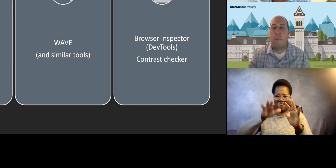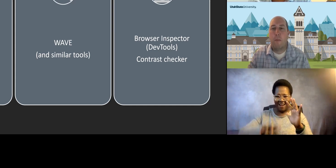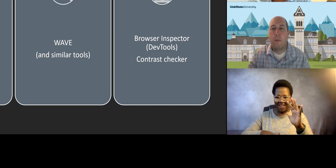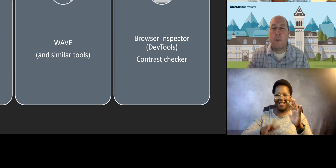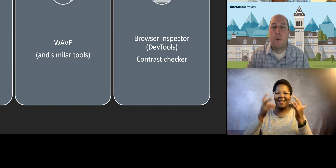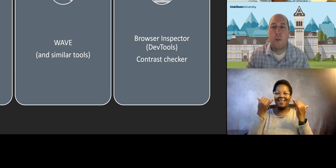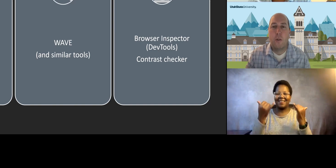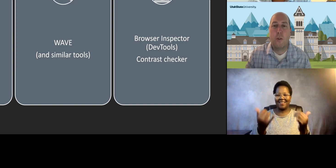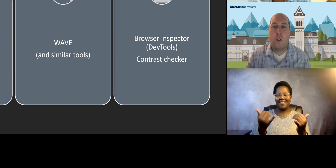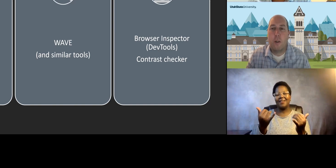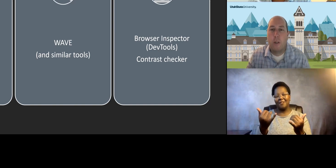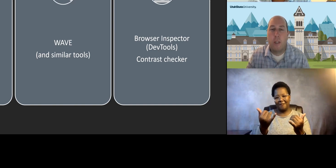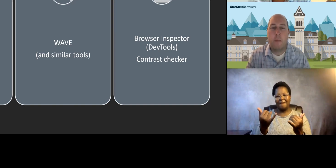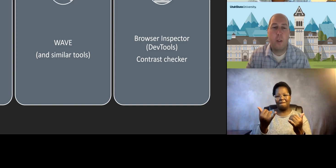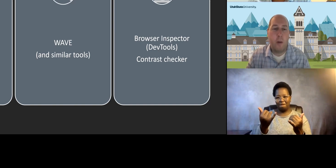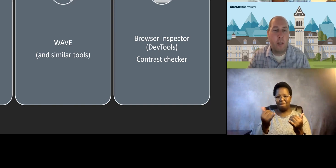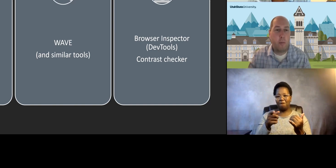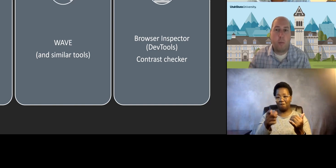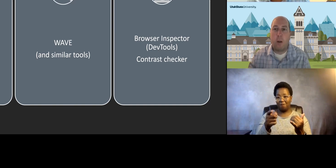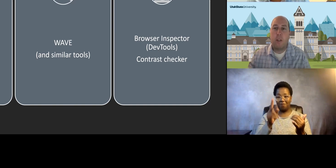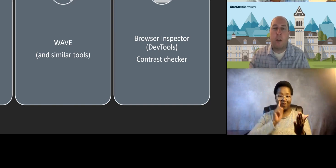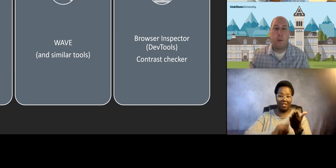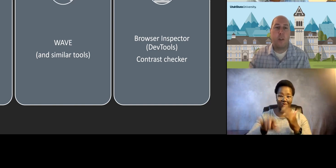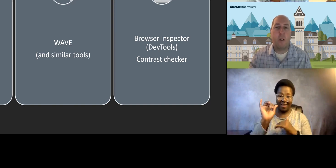those as I find that link? [Jared]: Sure, yeah, you bet. You should probably stop your share,